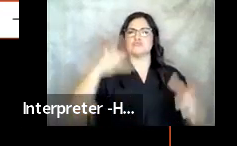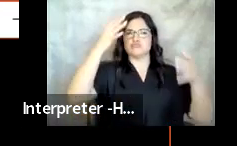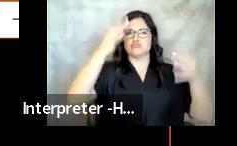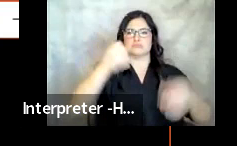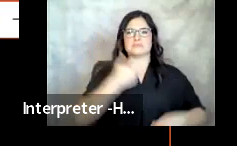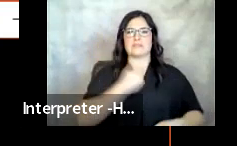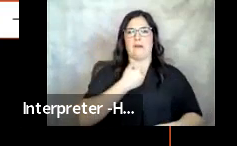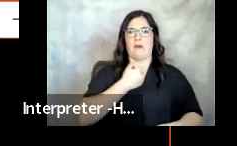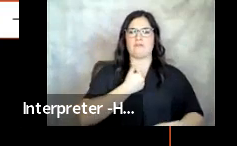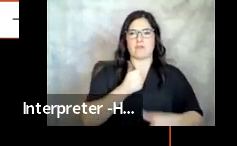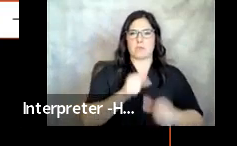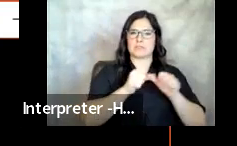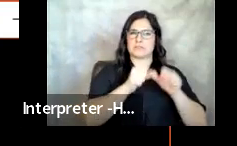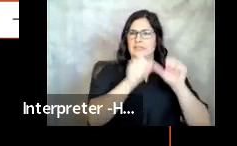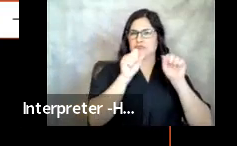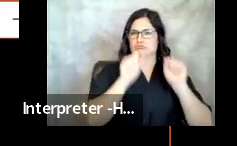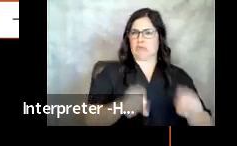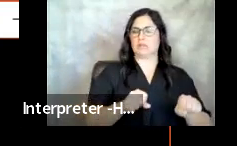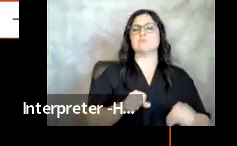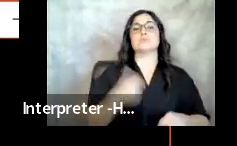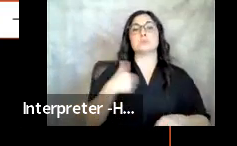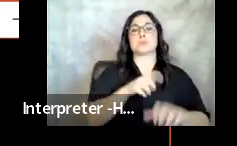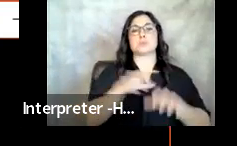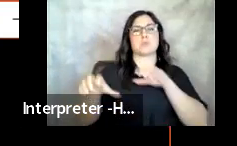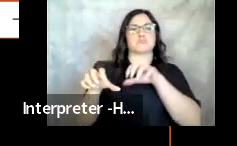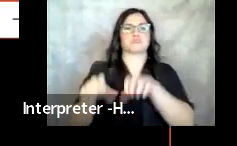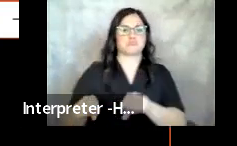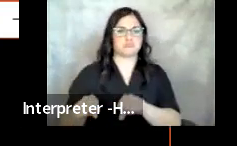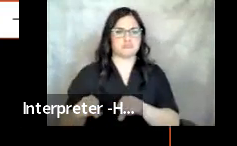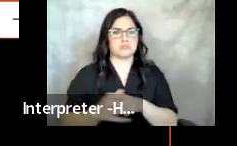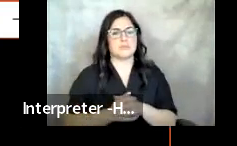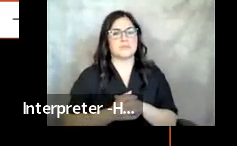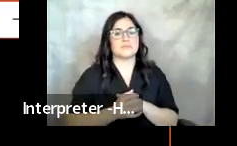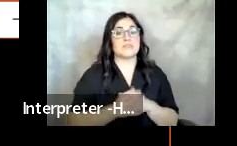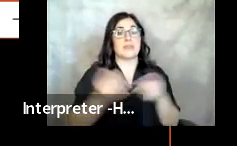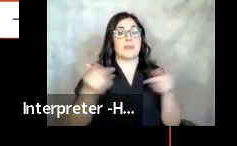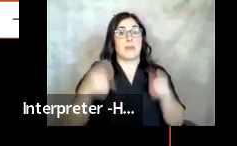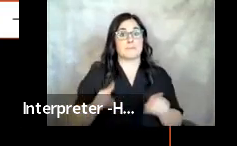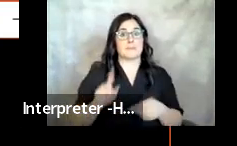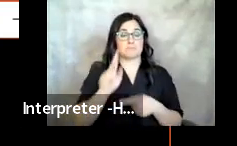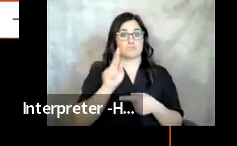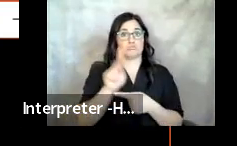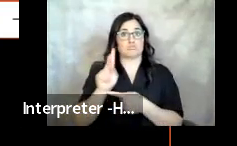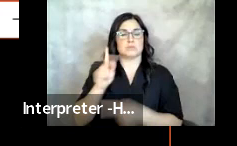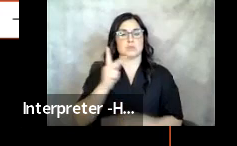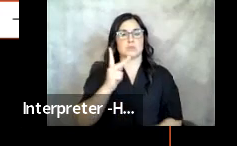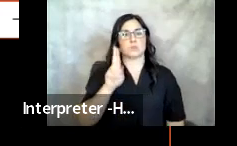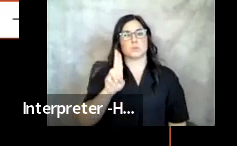Until at last there had sprung into existence a great Ku Klux Klan, a veritable.